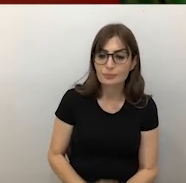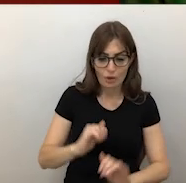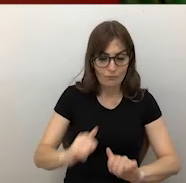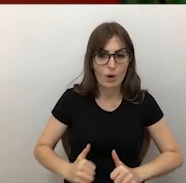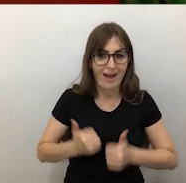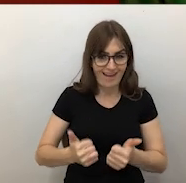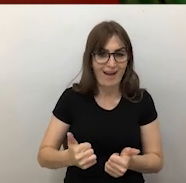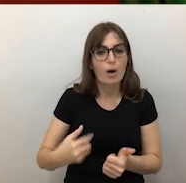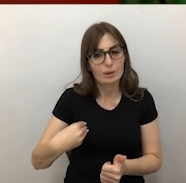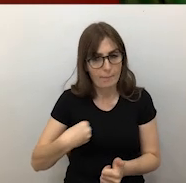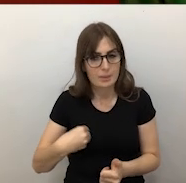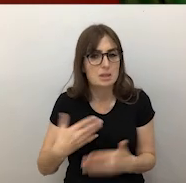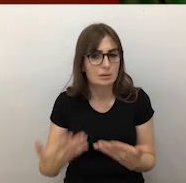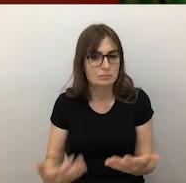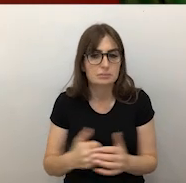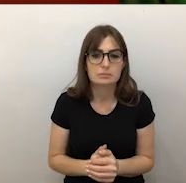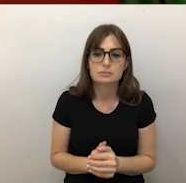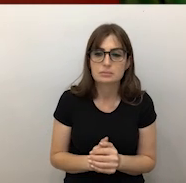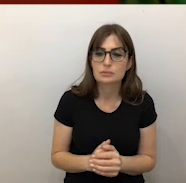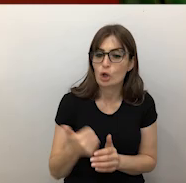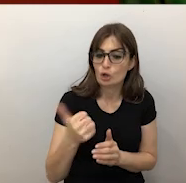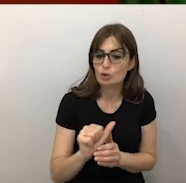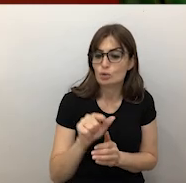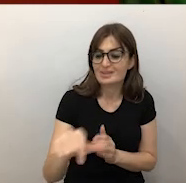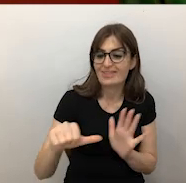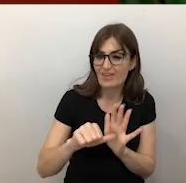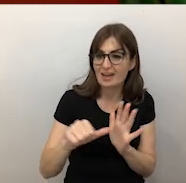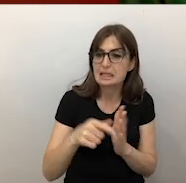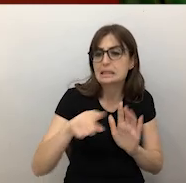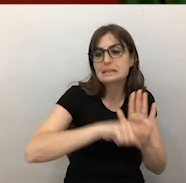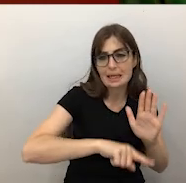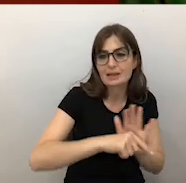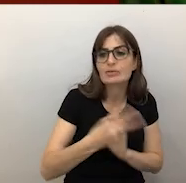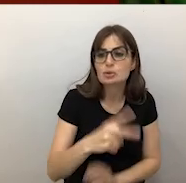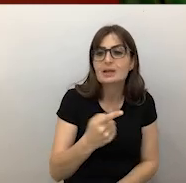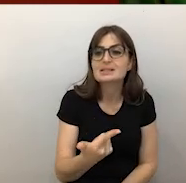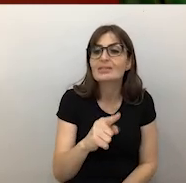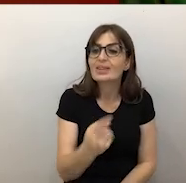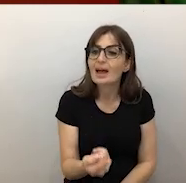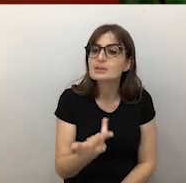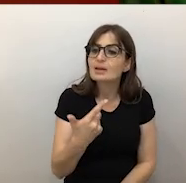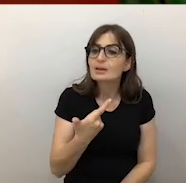Referring to the Creative Arts Limited's Cash Flow statement, the net cash used in financing activities is negative